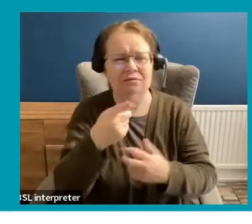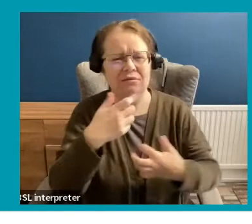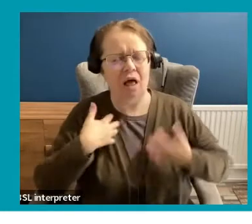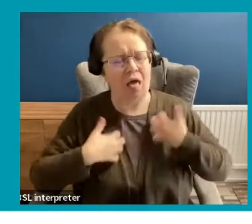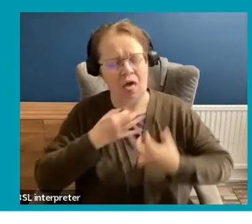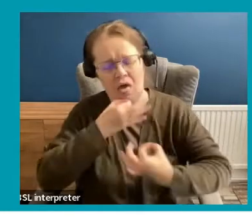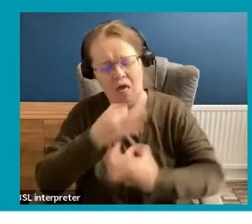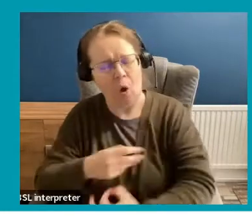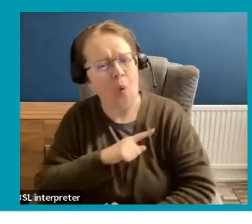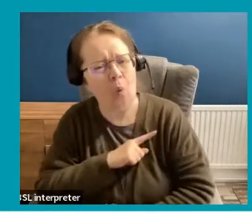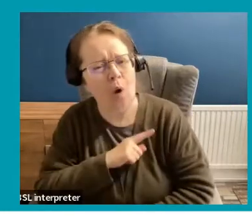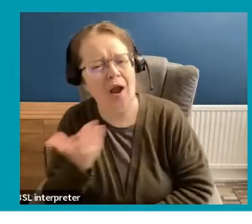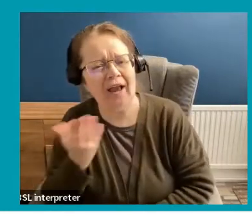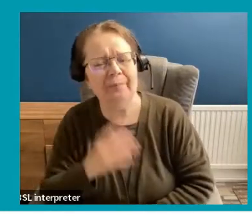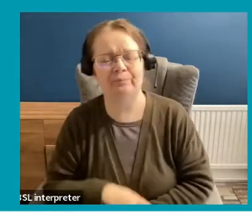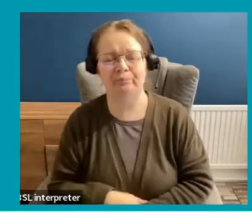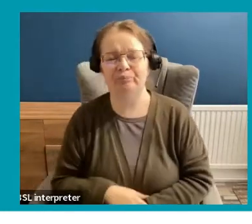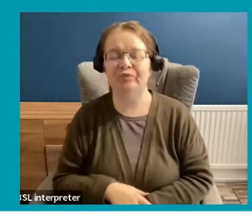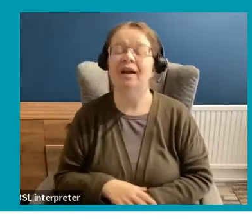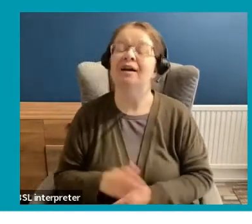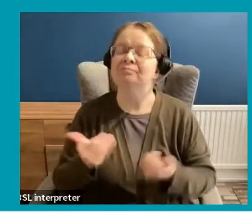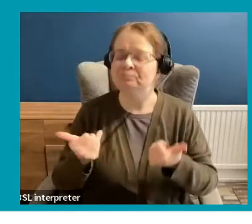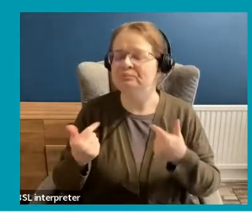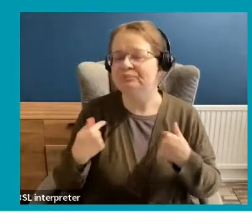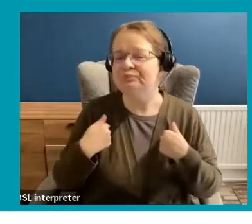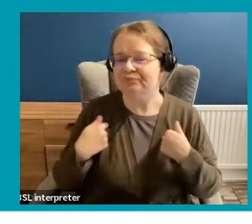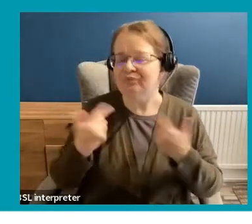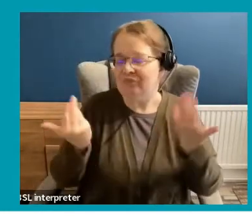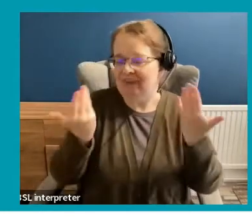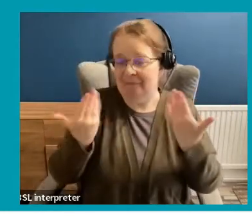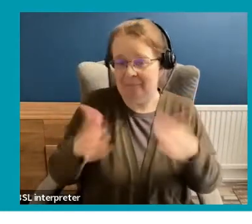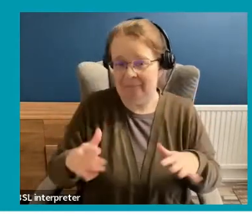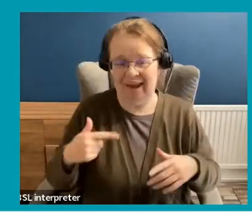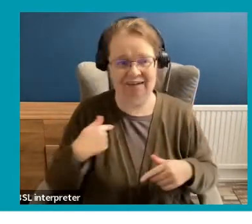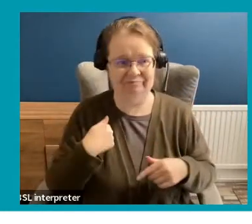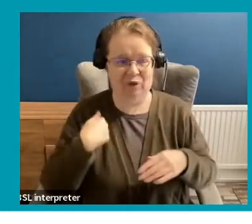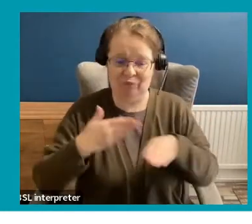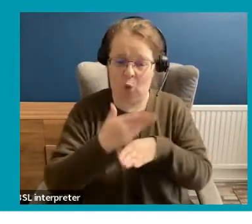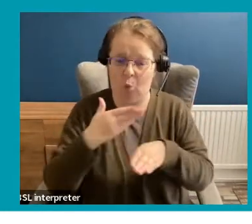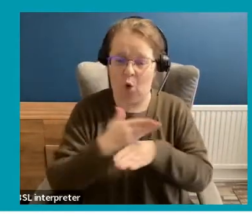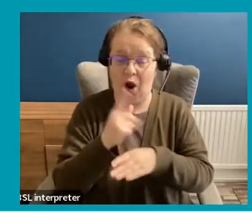I spent the first half of my career working in technology.